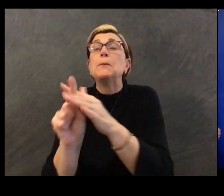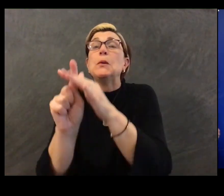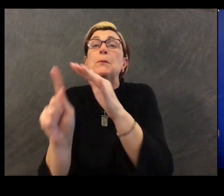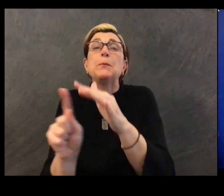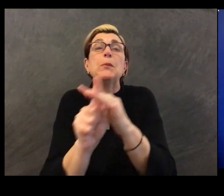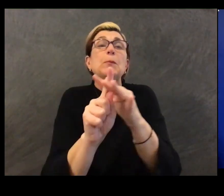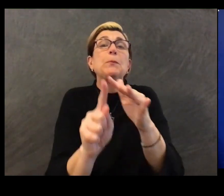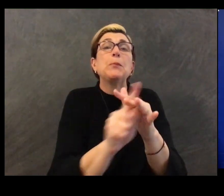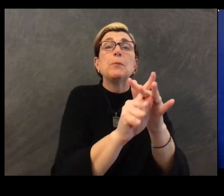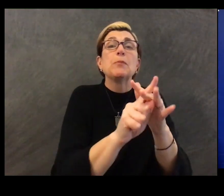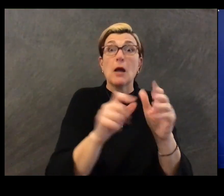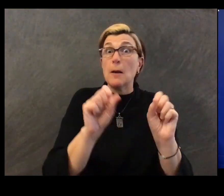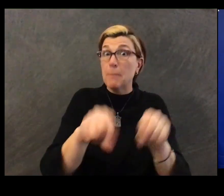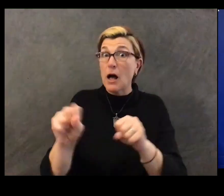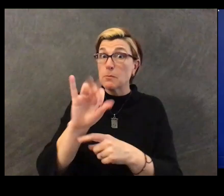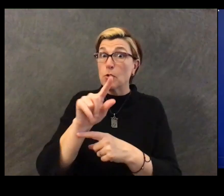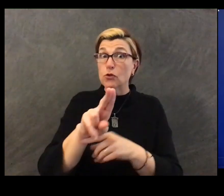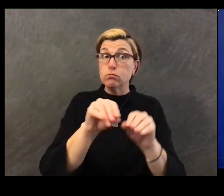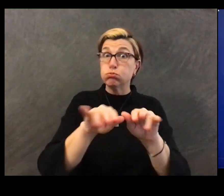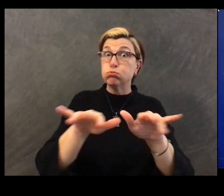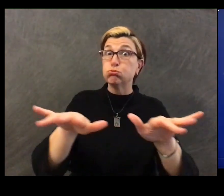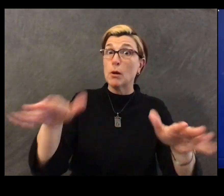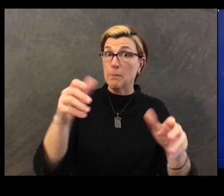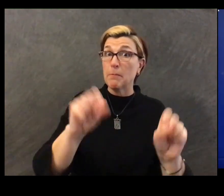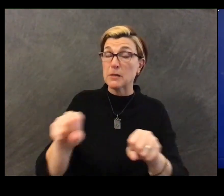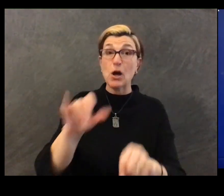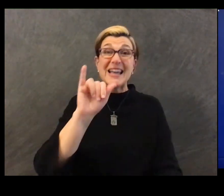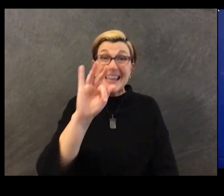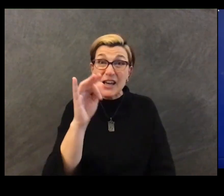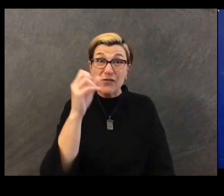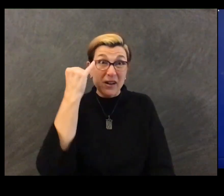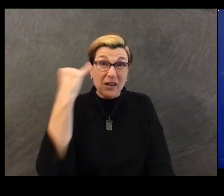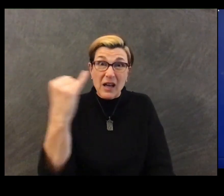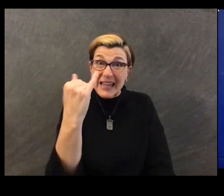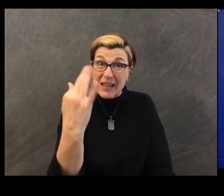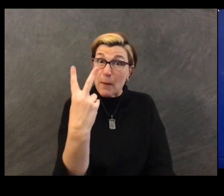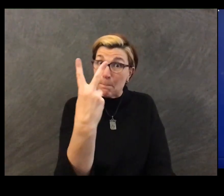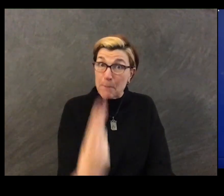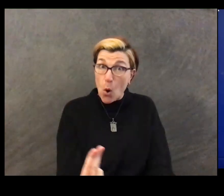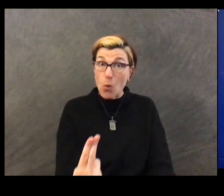they combine if they come together if they come together it's that great but